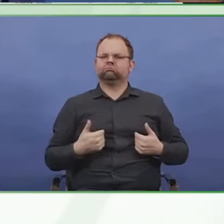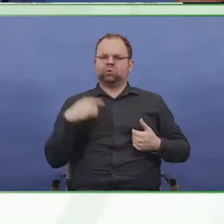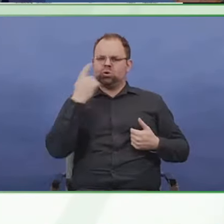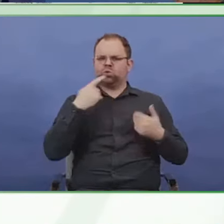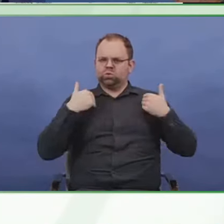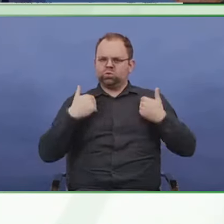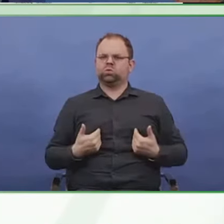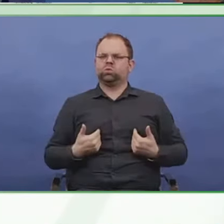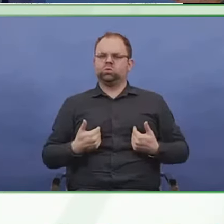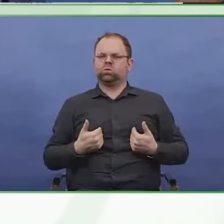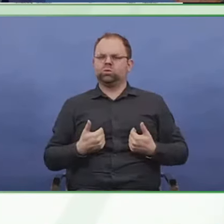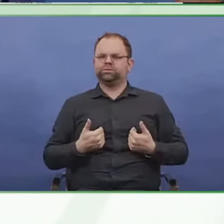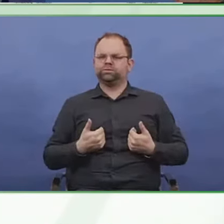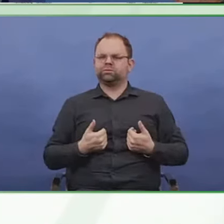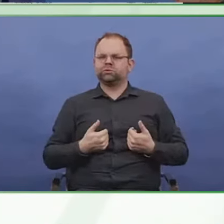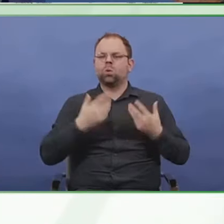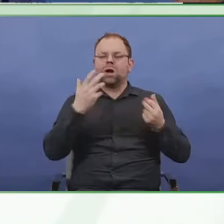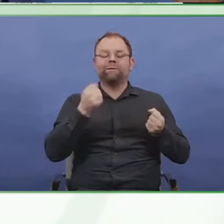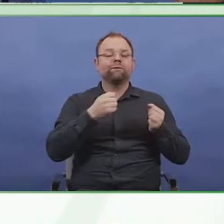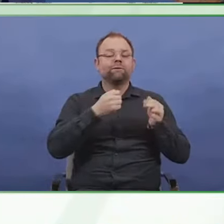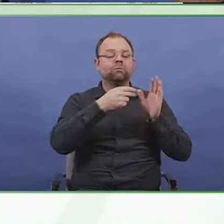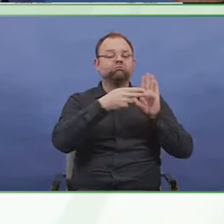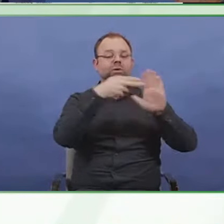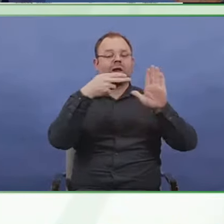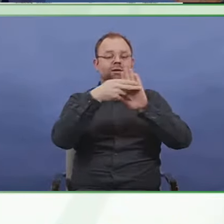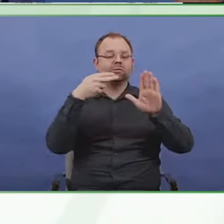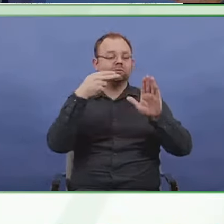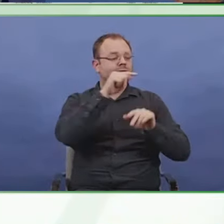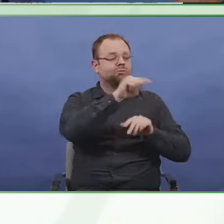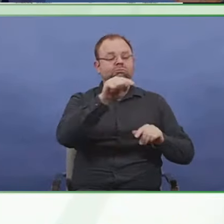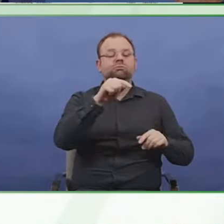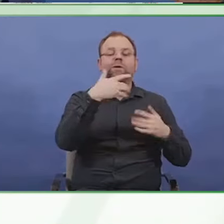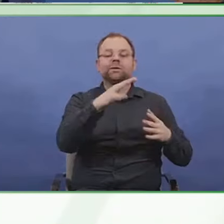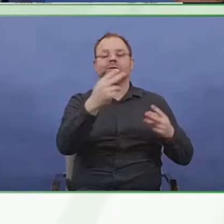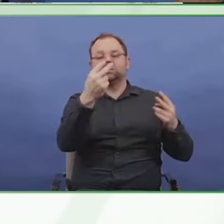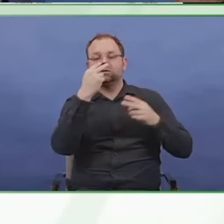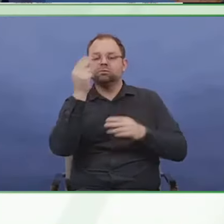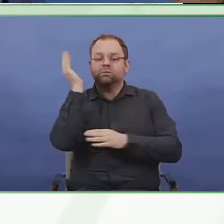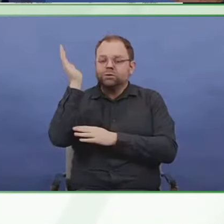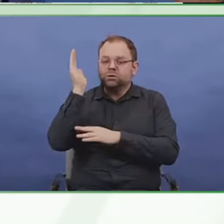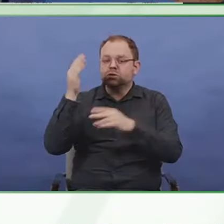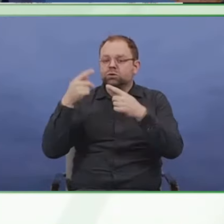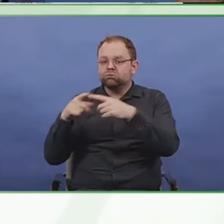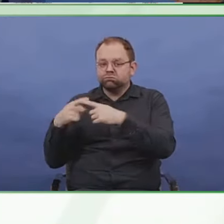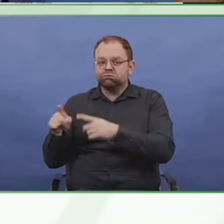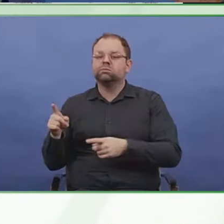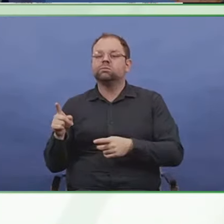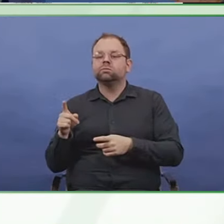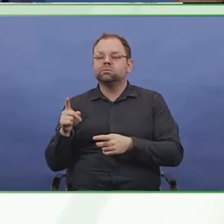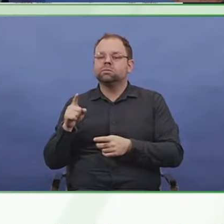Businesses do want to include us, corporations do want to include us but we are confusing them.